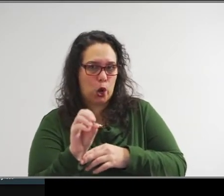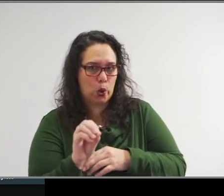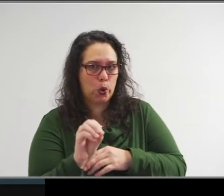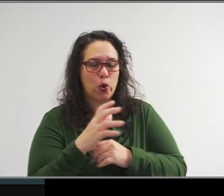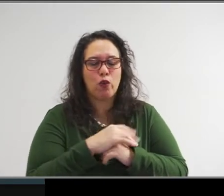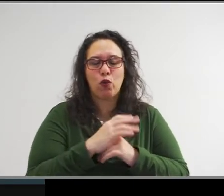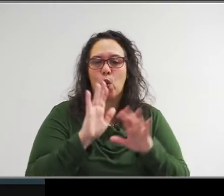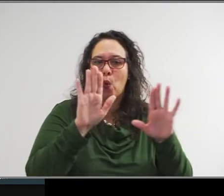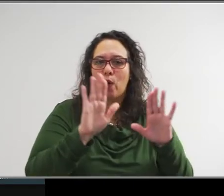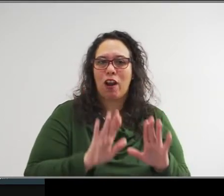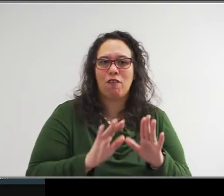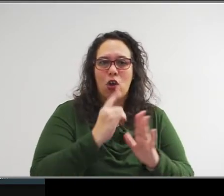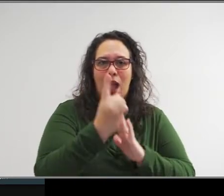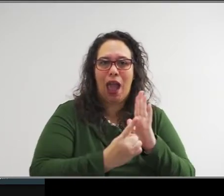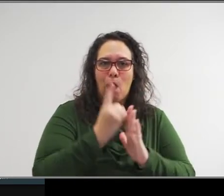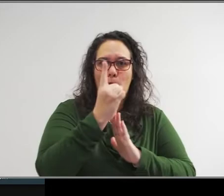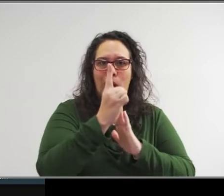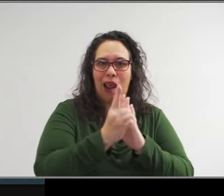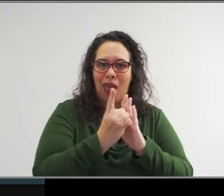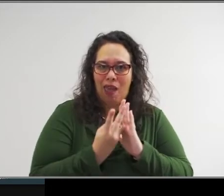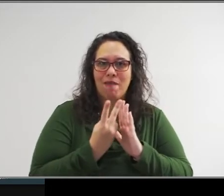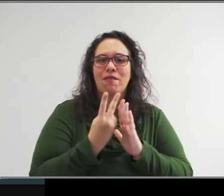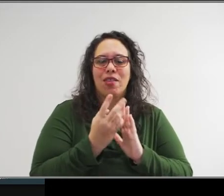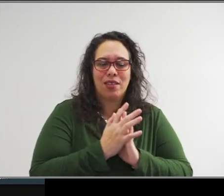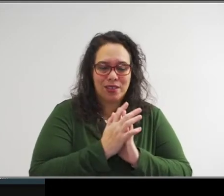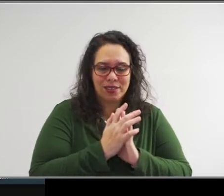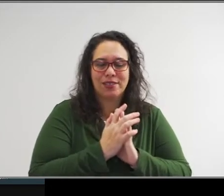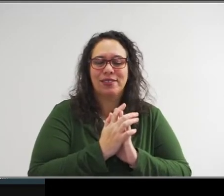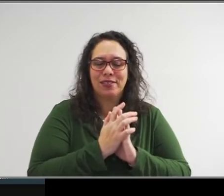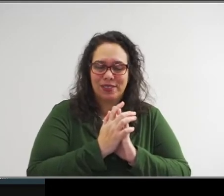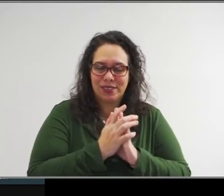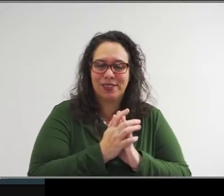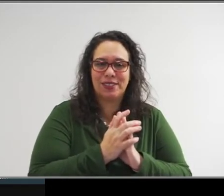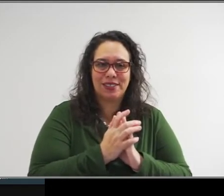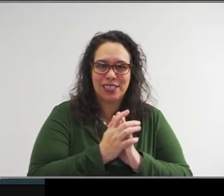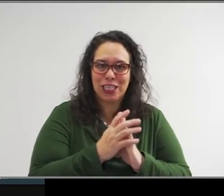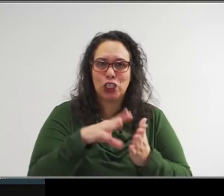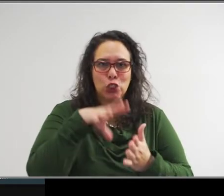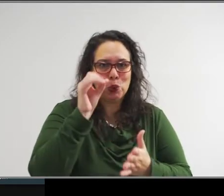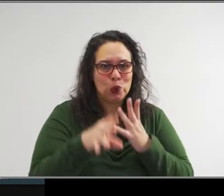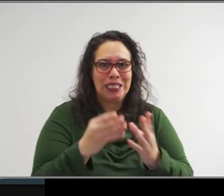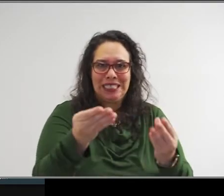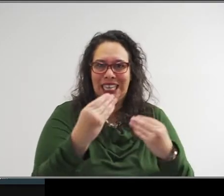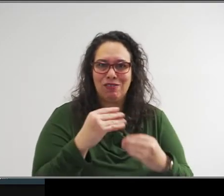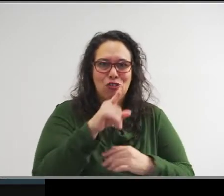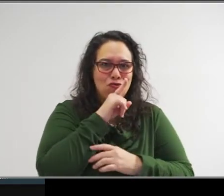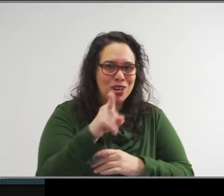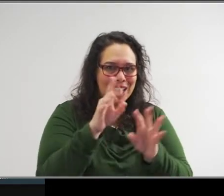for grade school students. They always give us real important feedback